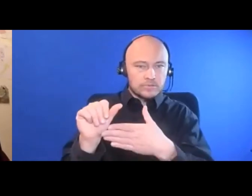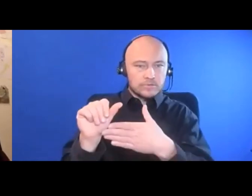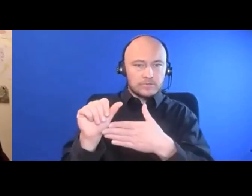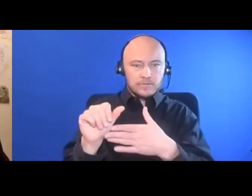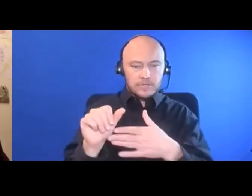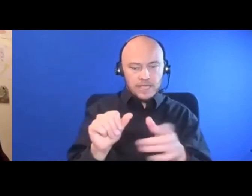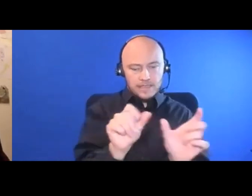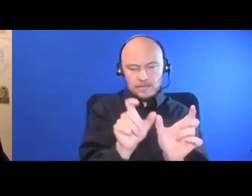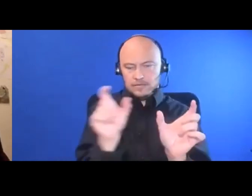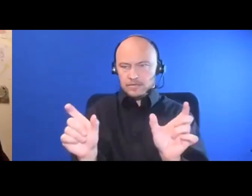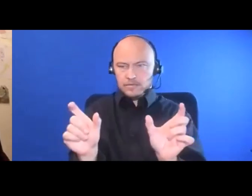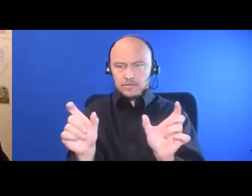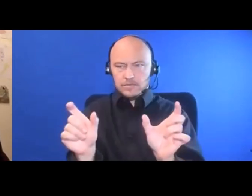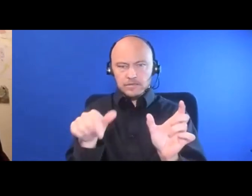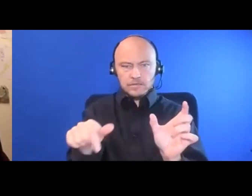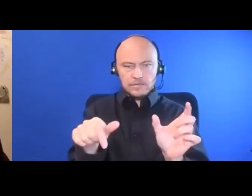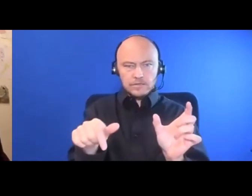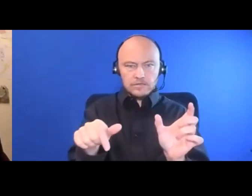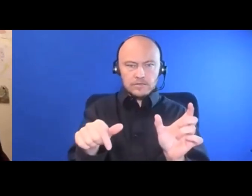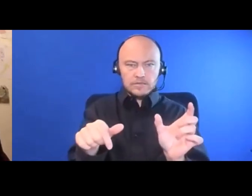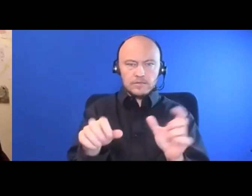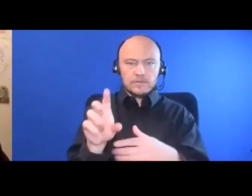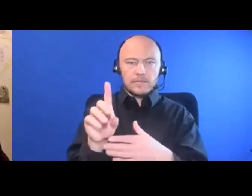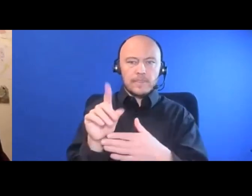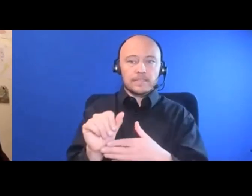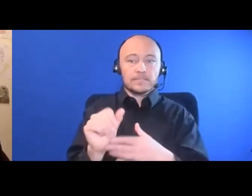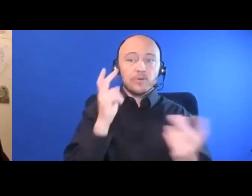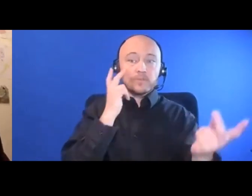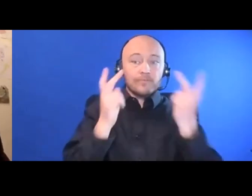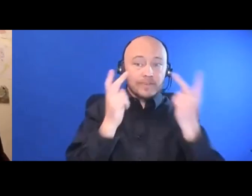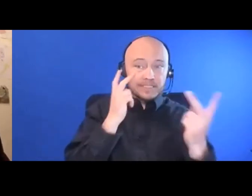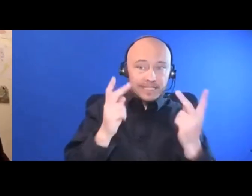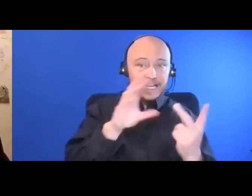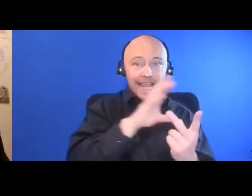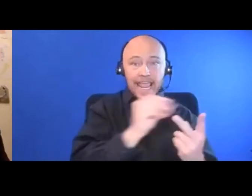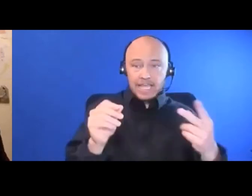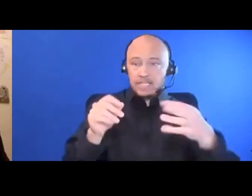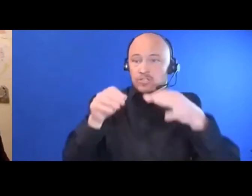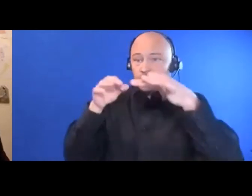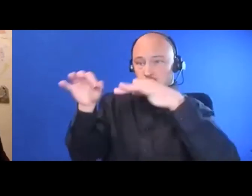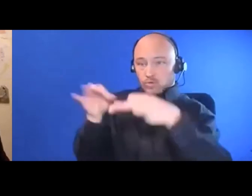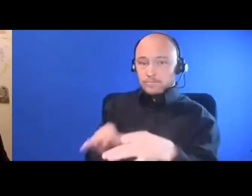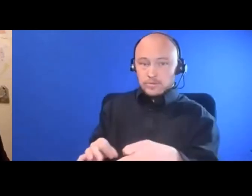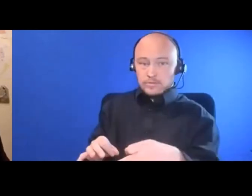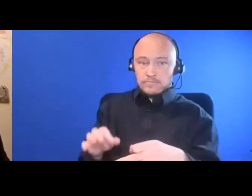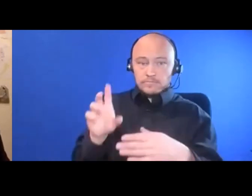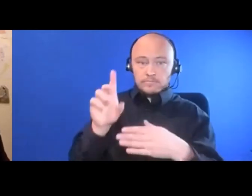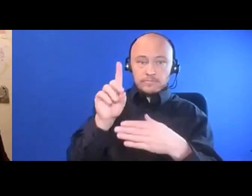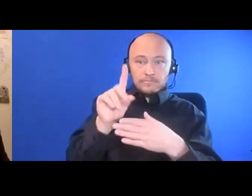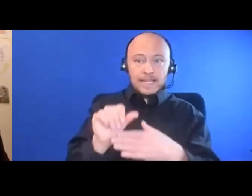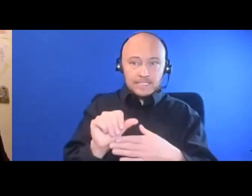is it makes disability visible and narrative. My disability is mostly invisible.